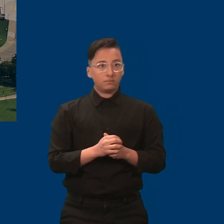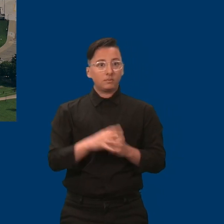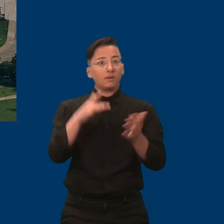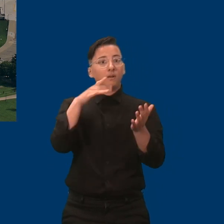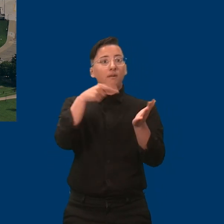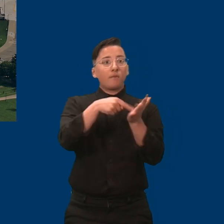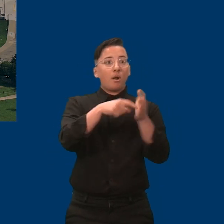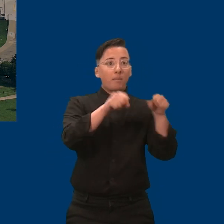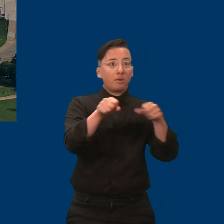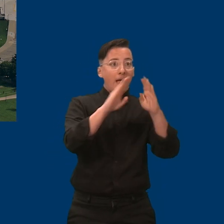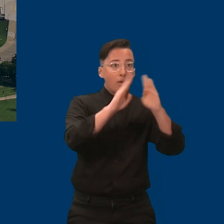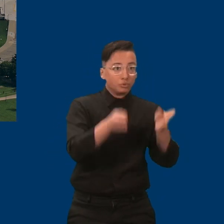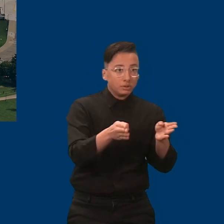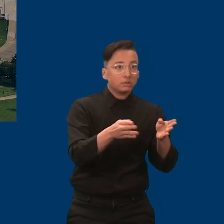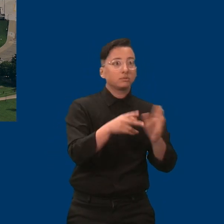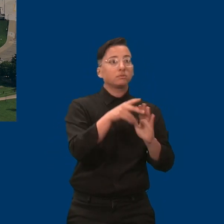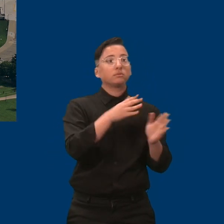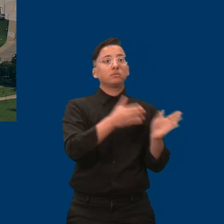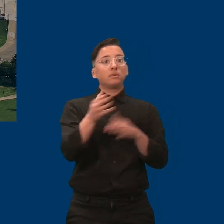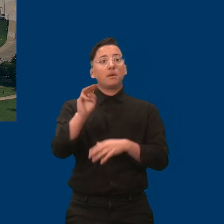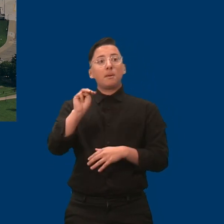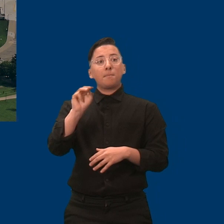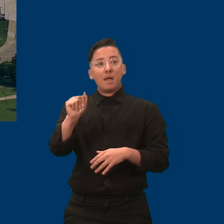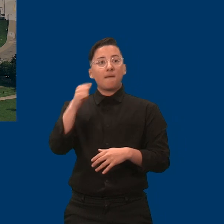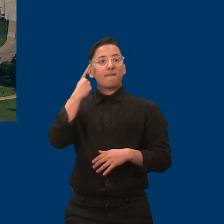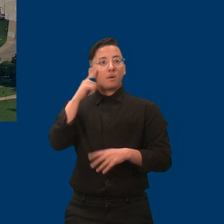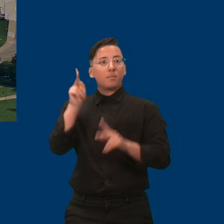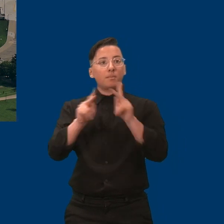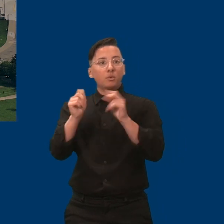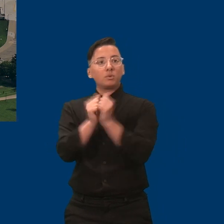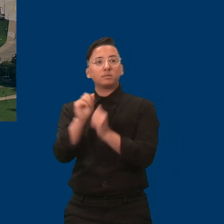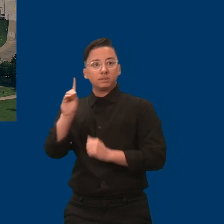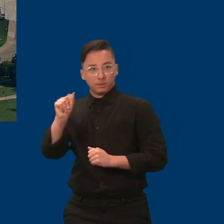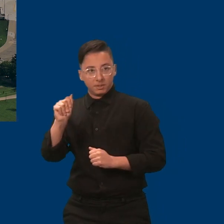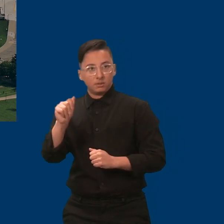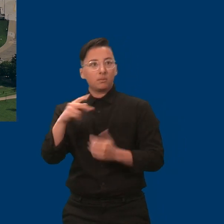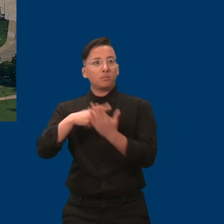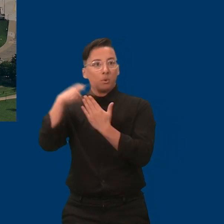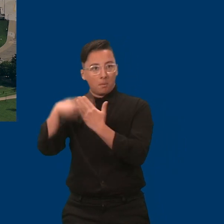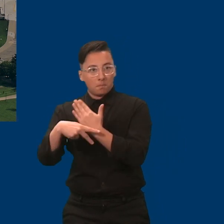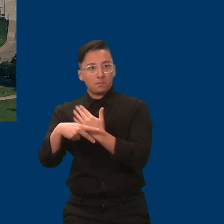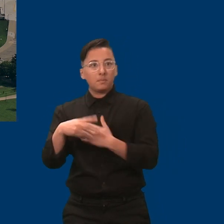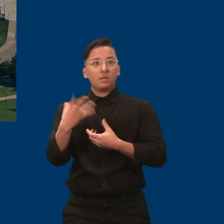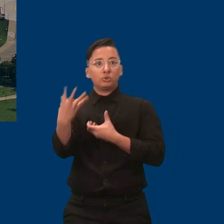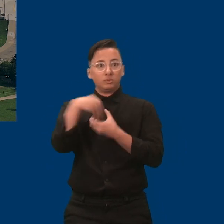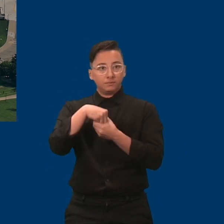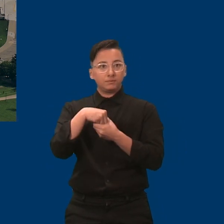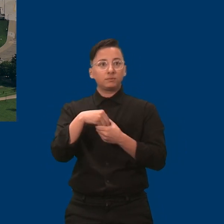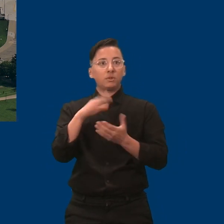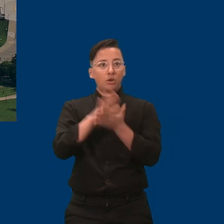with Disabilities Program, inclusive higher education, hearing aid affordability, and the PCA